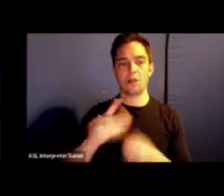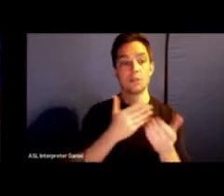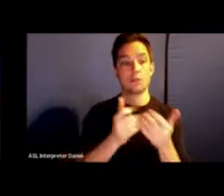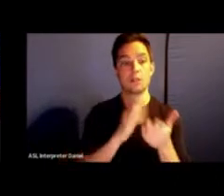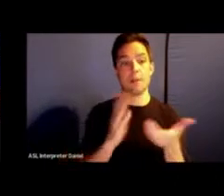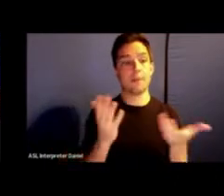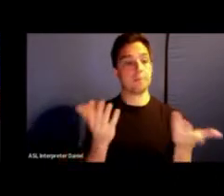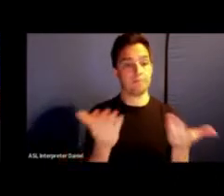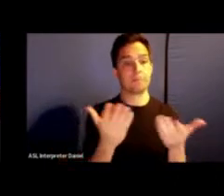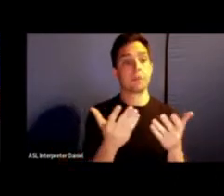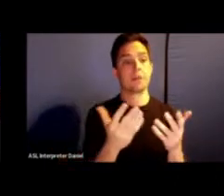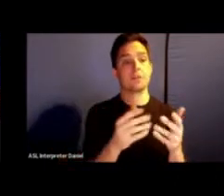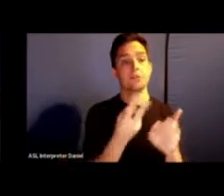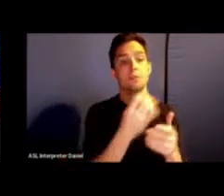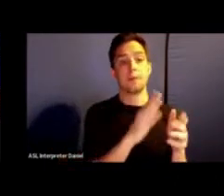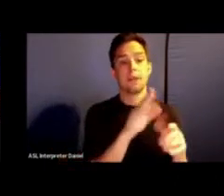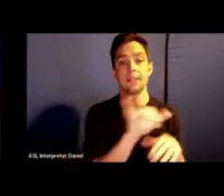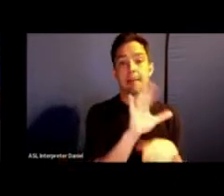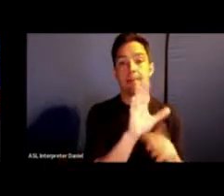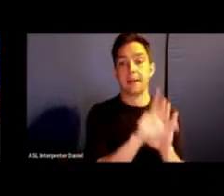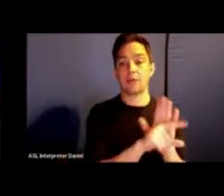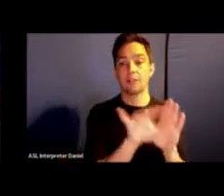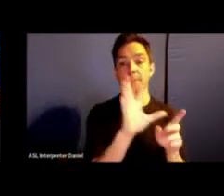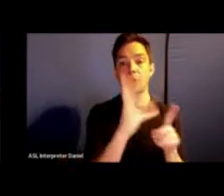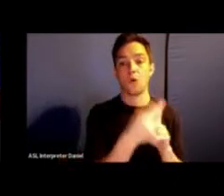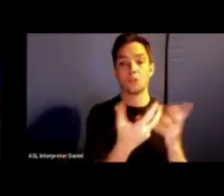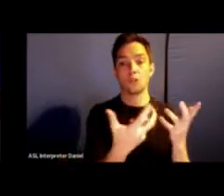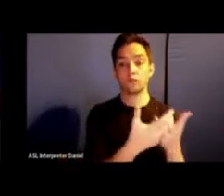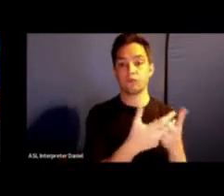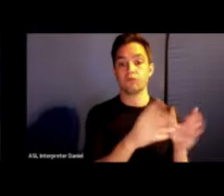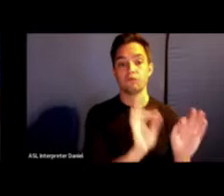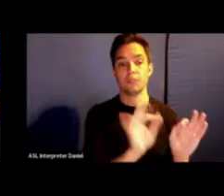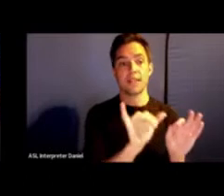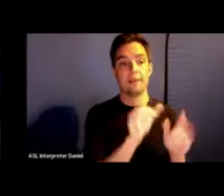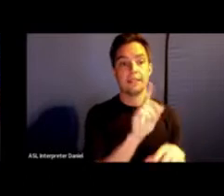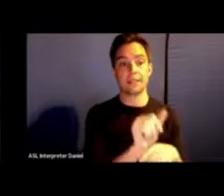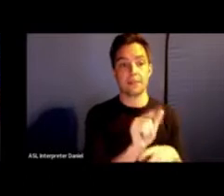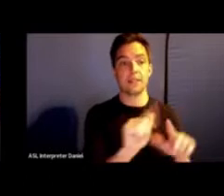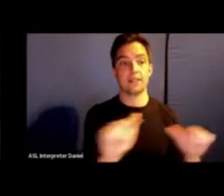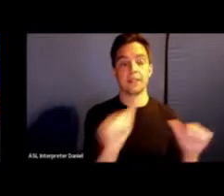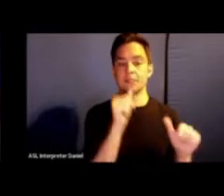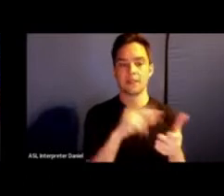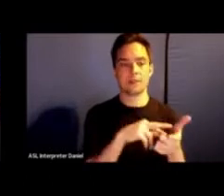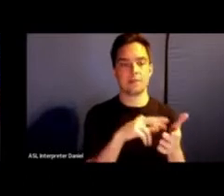people have the same background from the same culture even with the same disability, it doesn't mean it will be the same or need